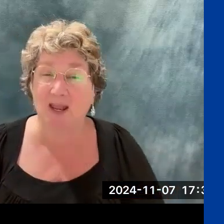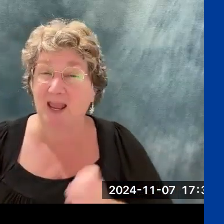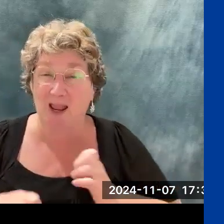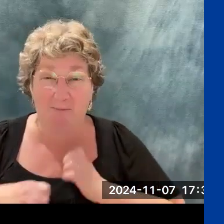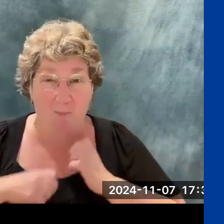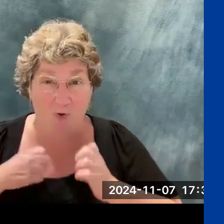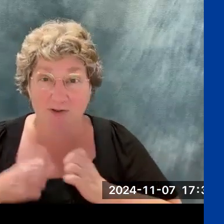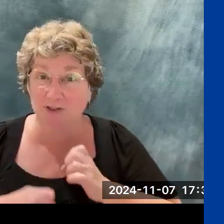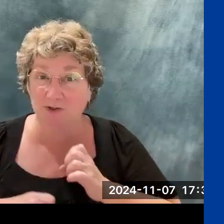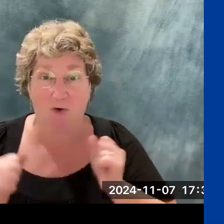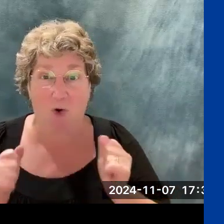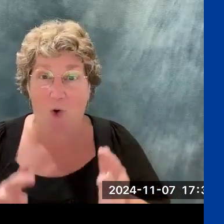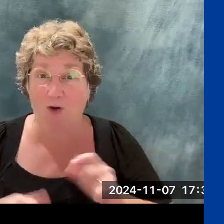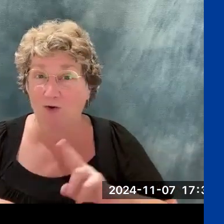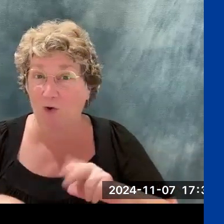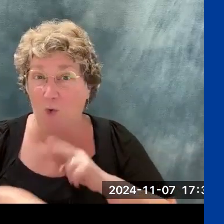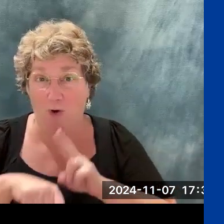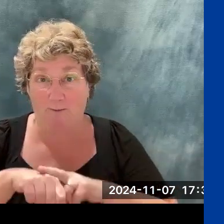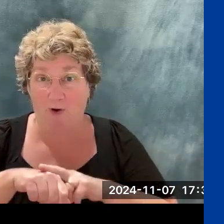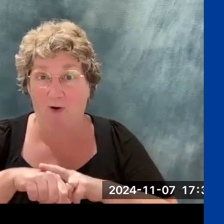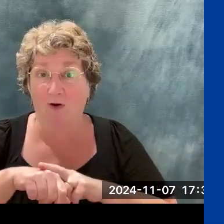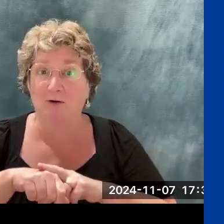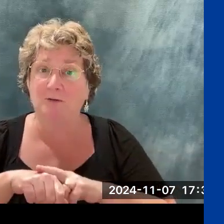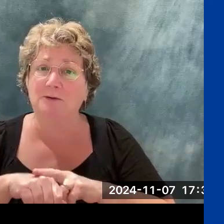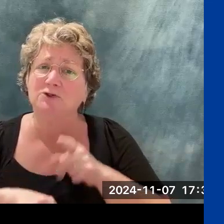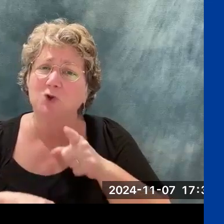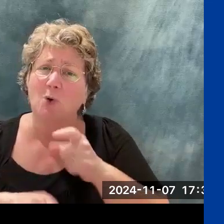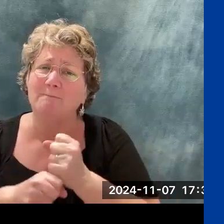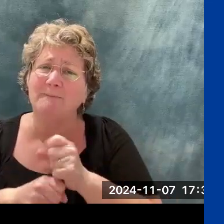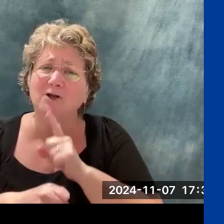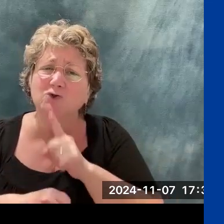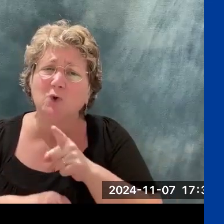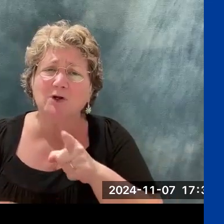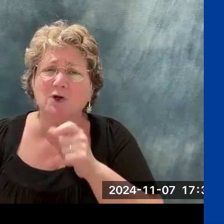And so we want to make sure that we're normalizing those emotions and validating their feelings.